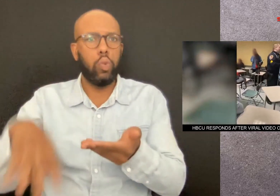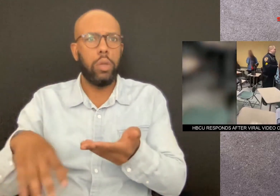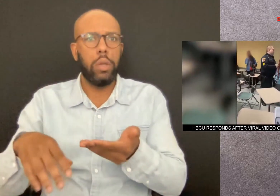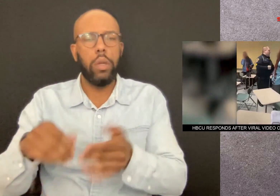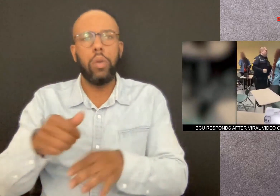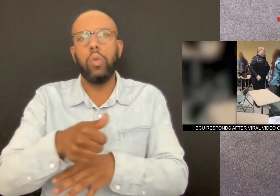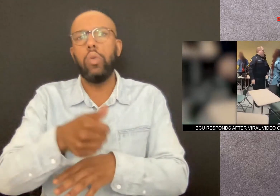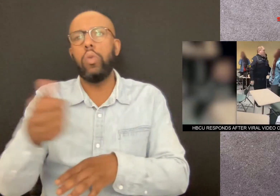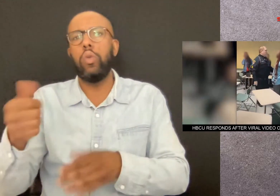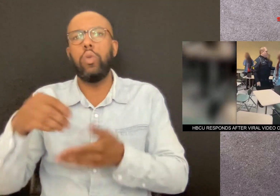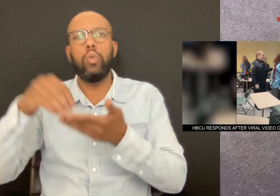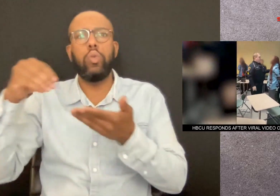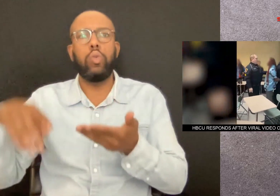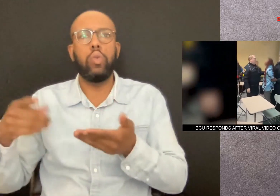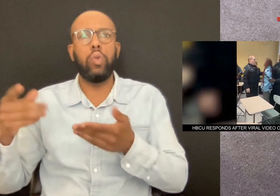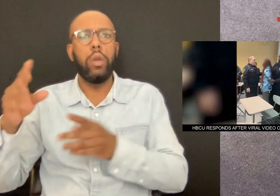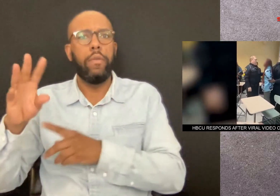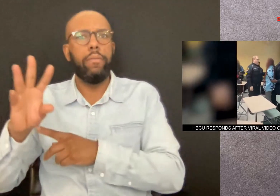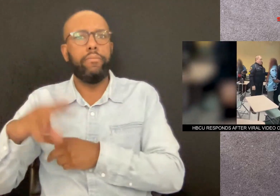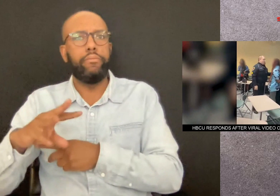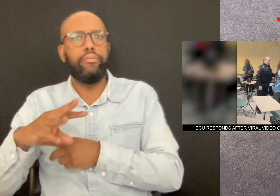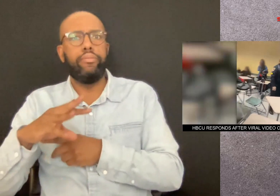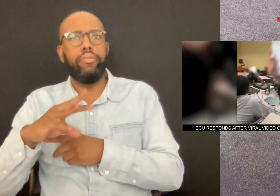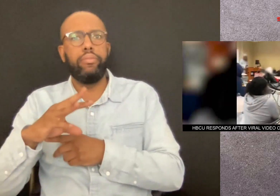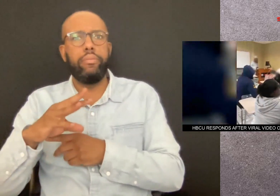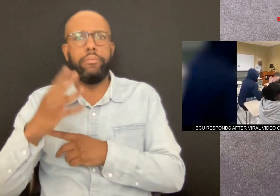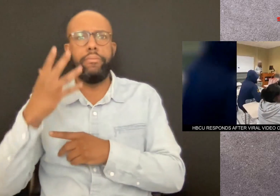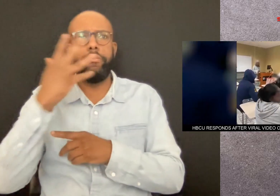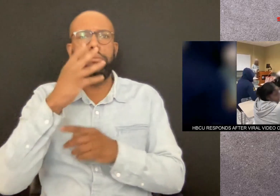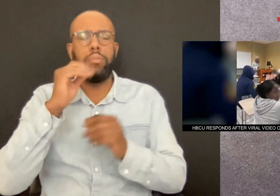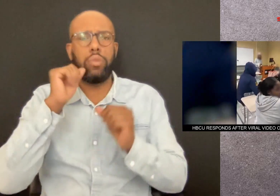and other students filming and appearing to be shocked by what was happening